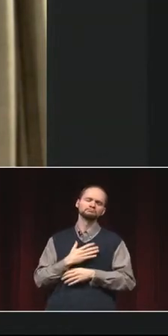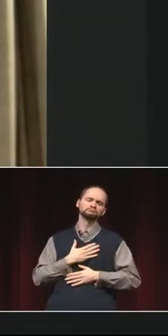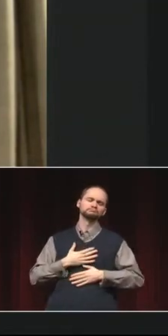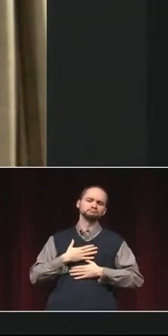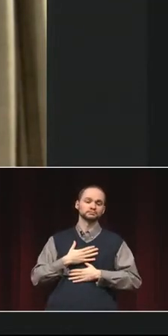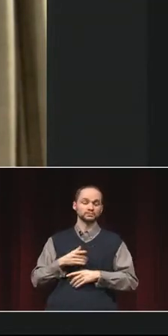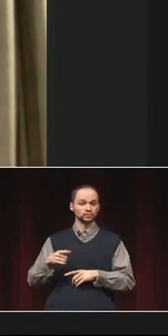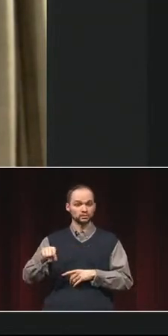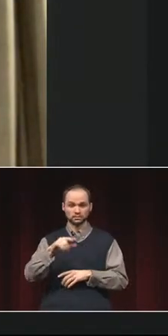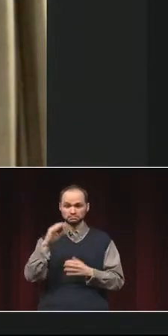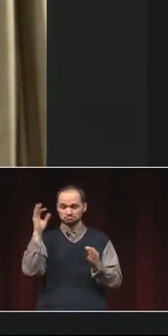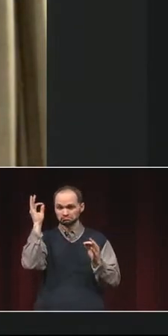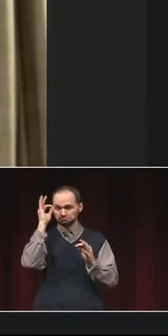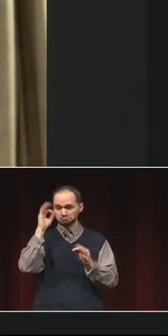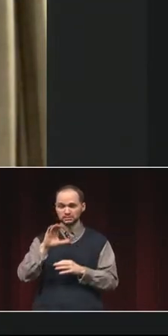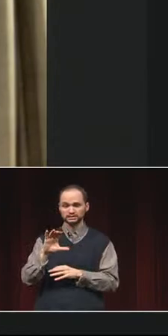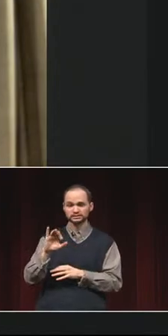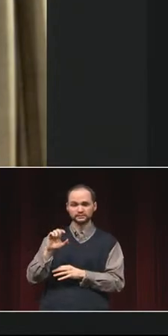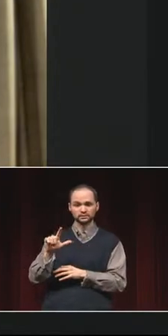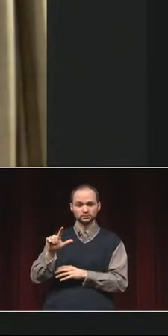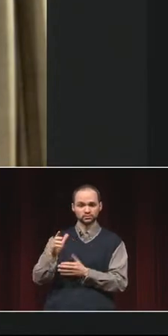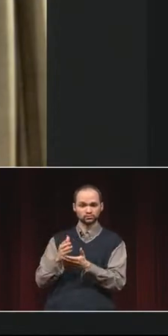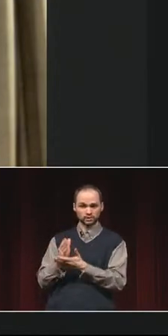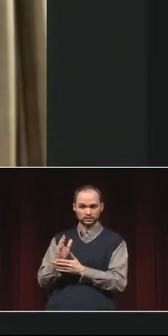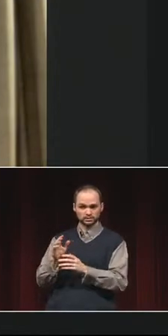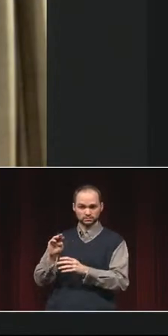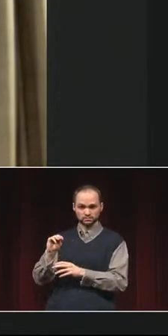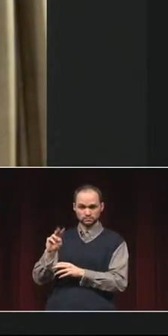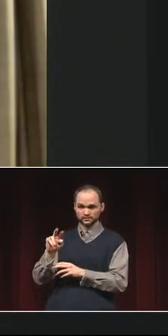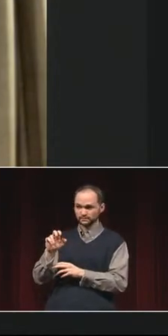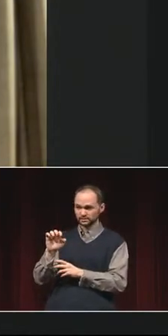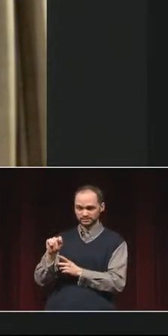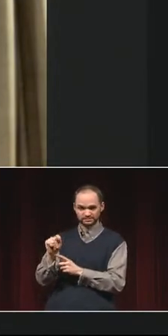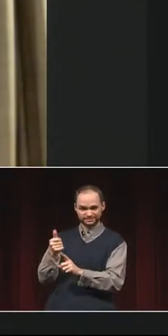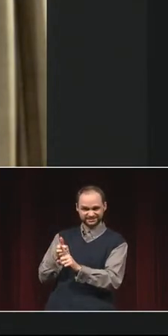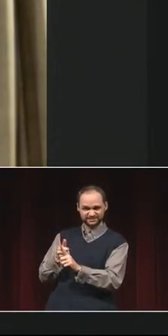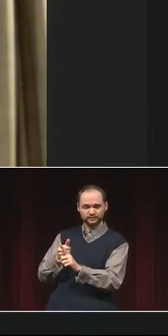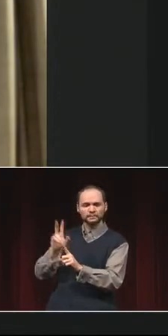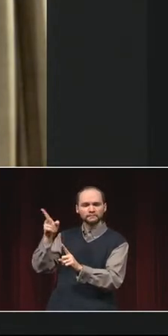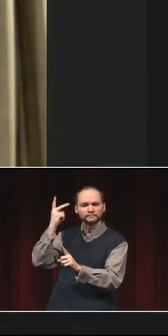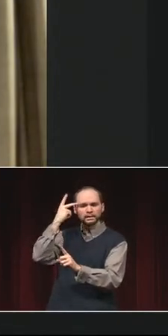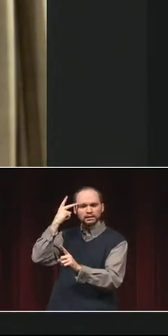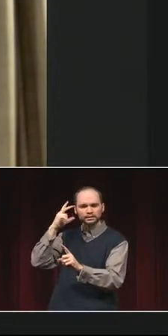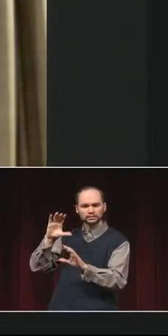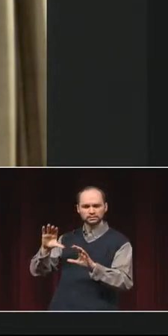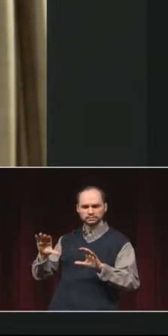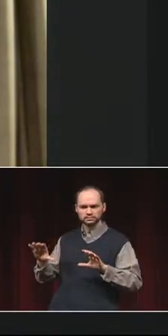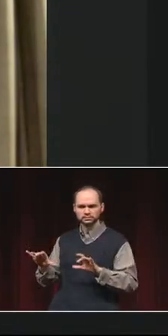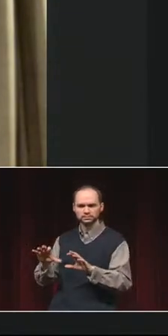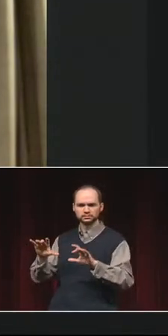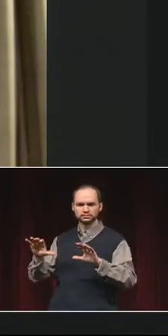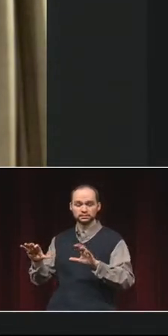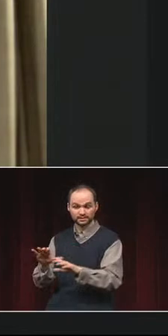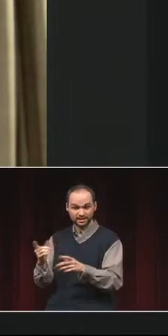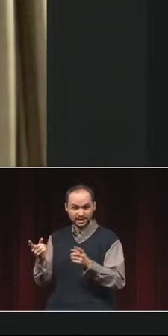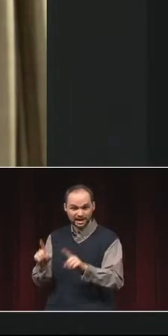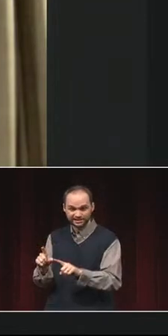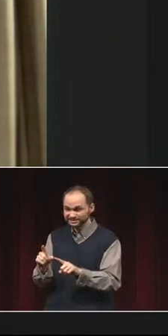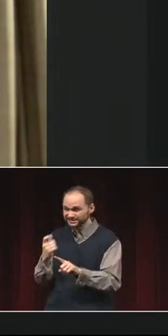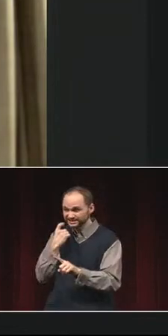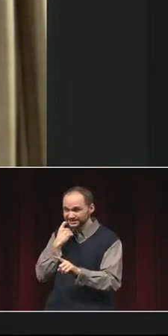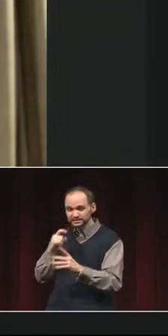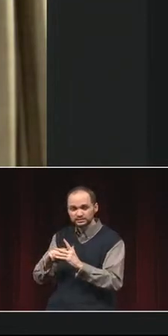rights movement at its roots is a political movement that began just last year in 1954.